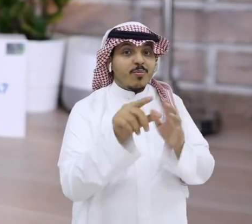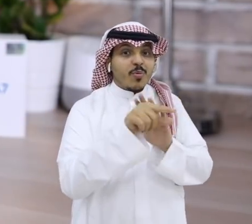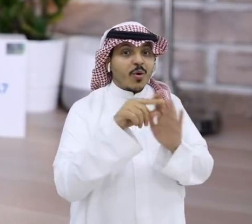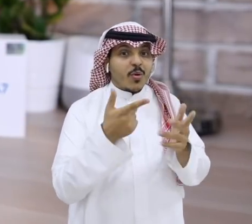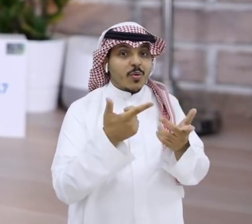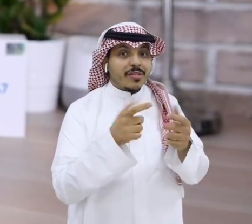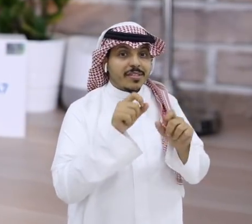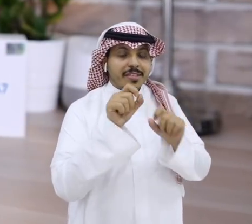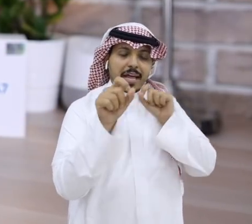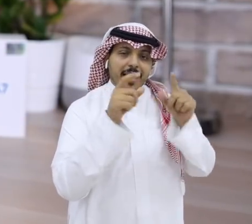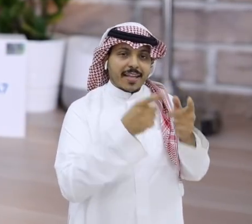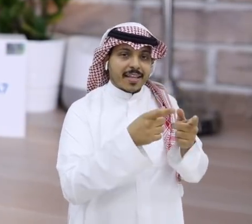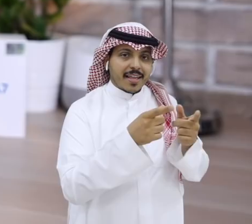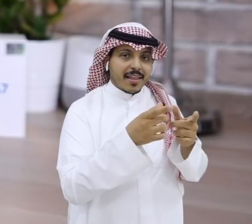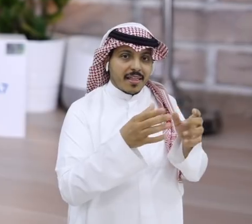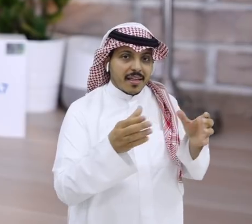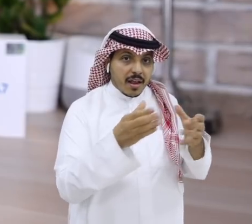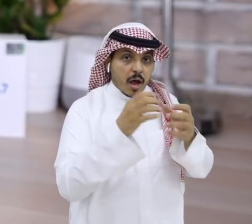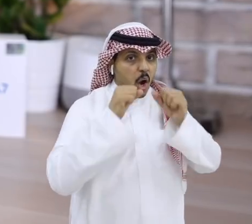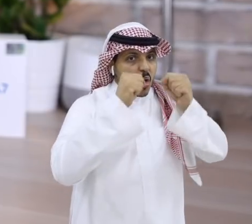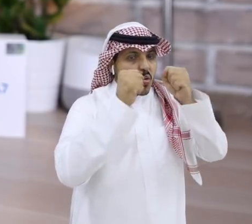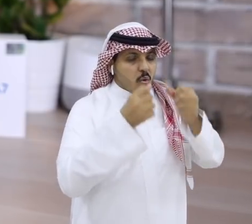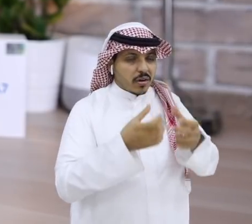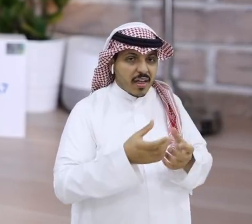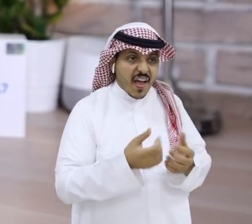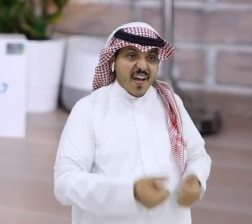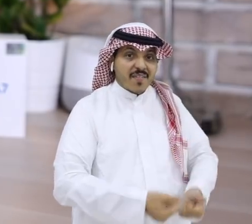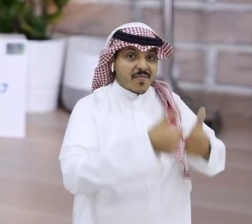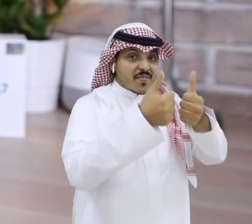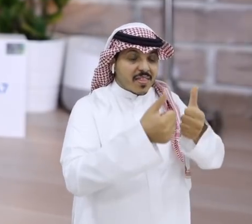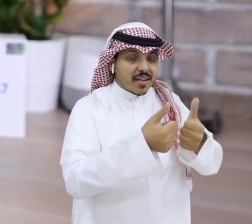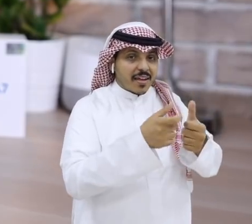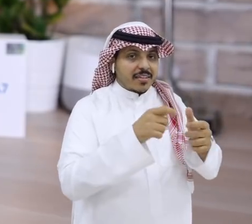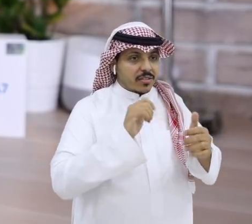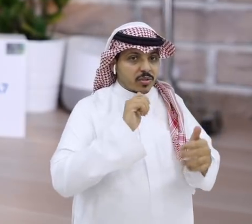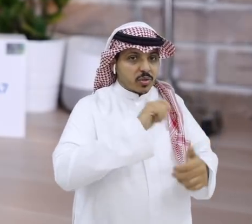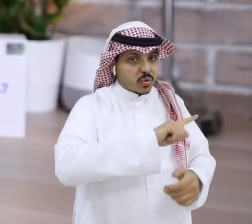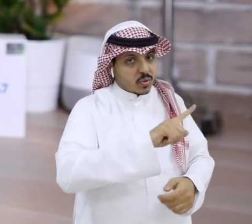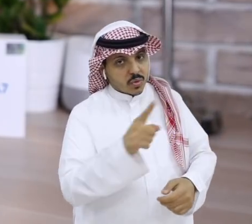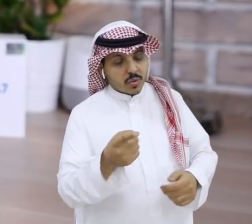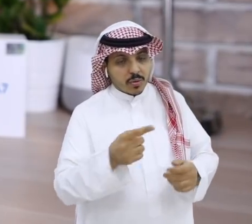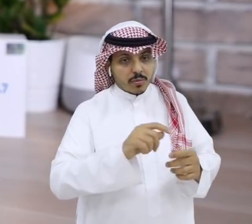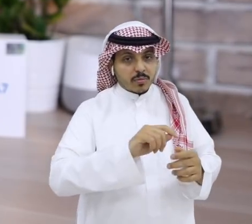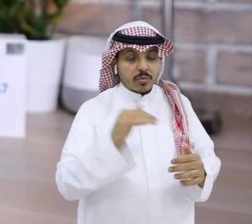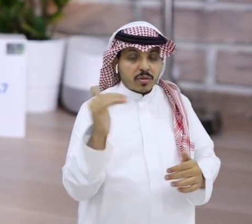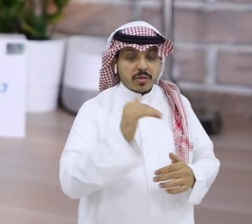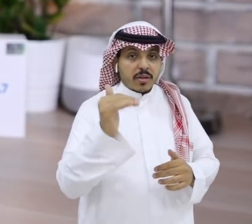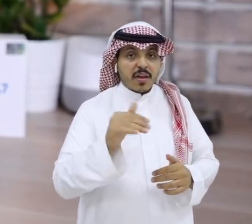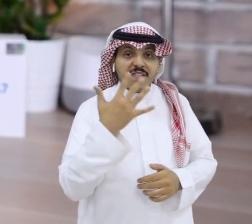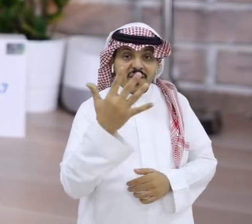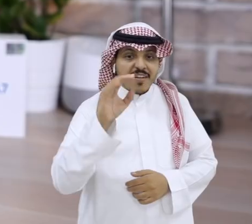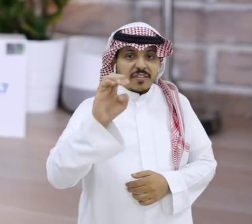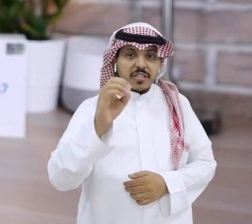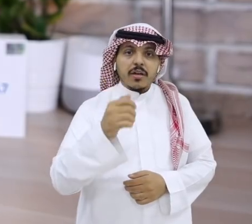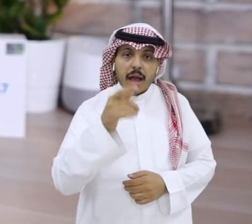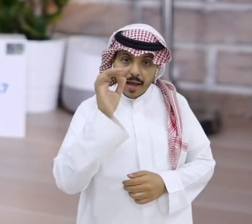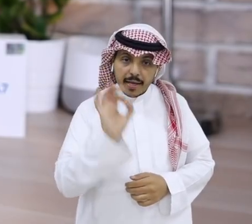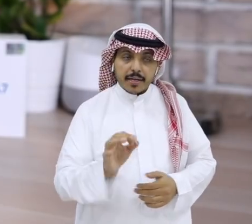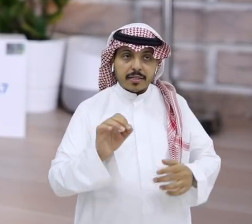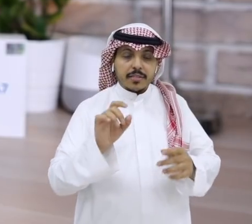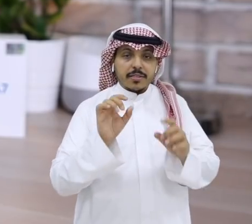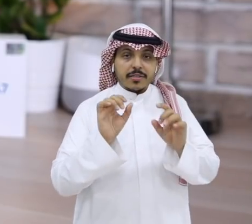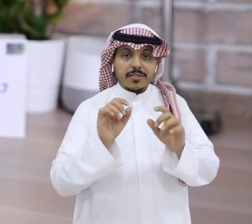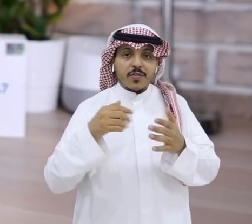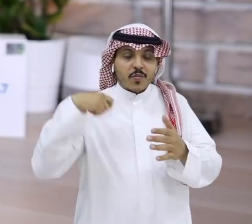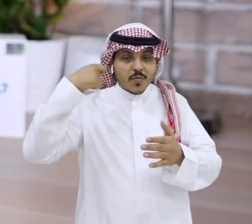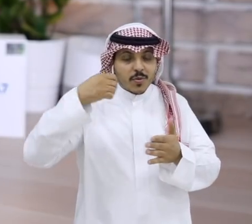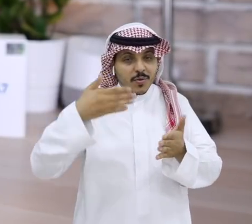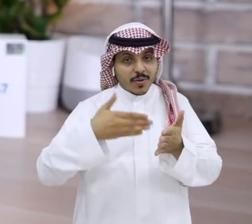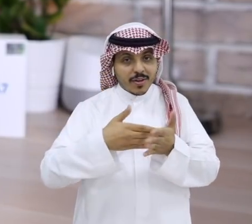We only need better and faster data, and with the 5G it is going to happen.